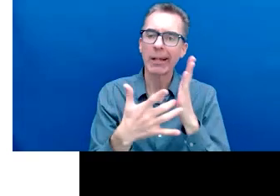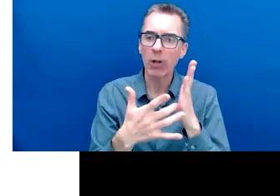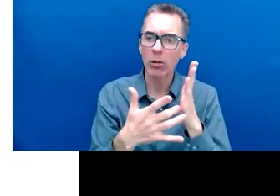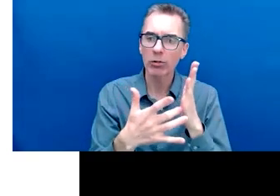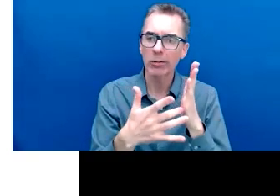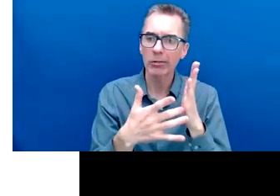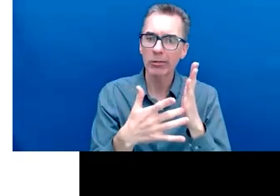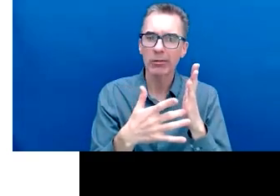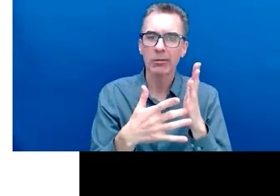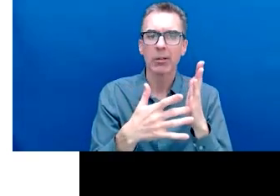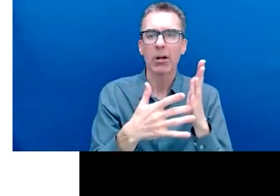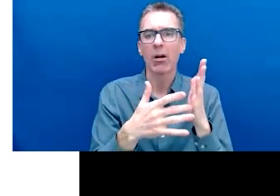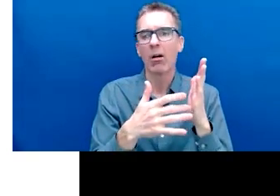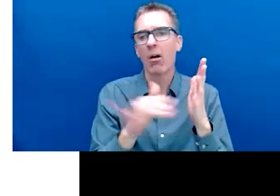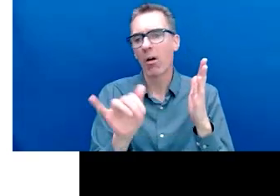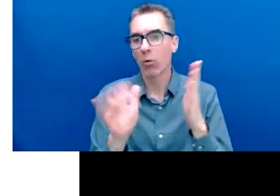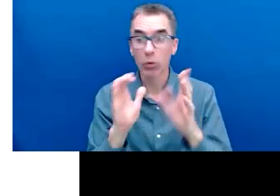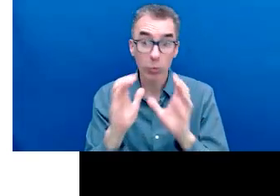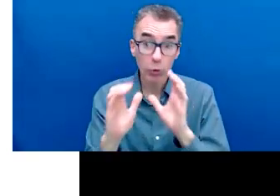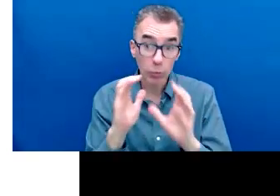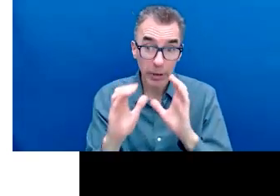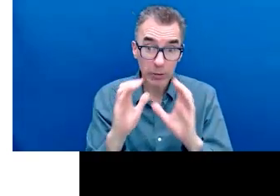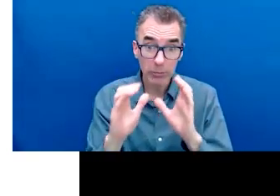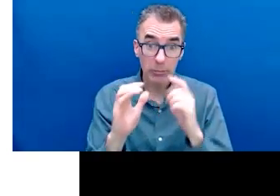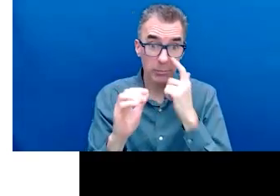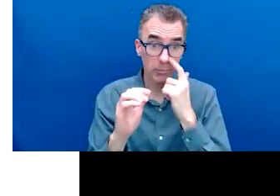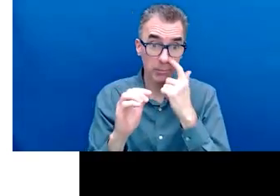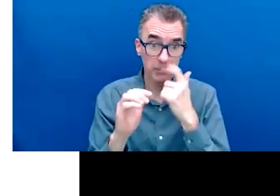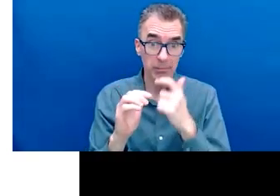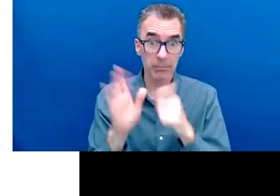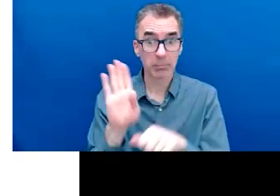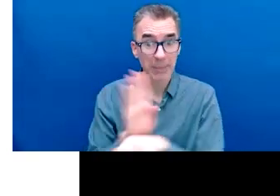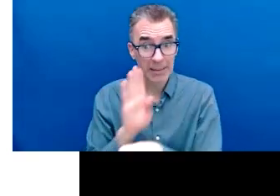other kinds of things like communication and business resources.